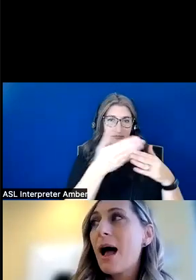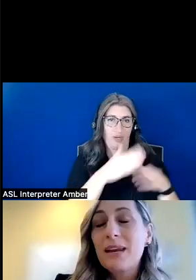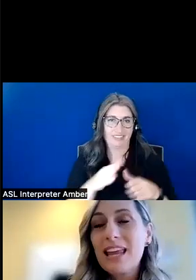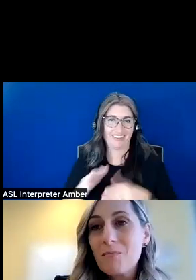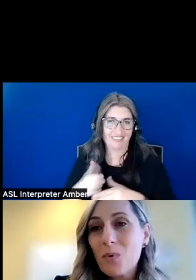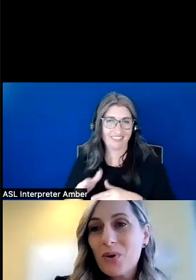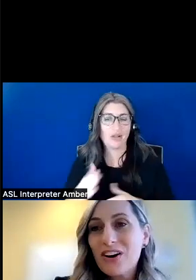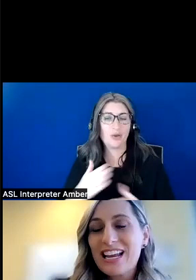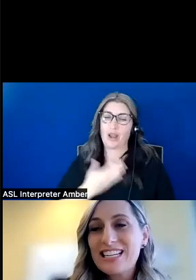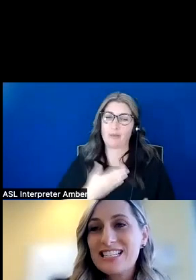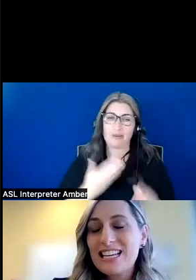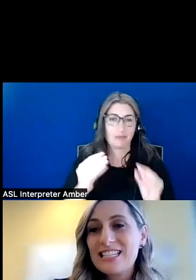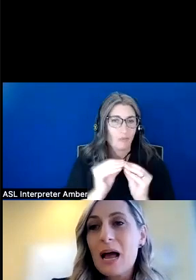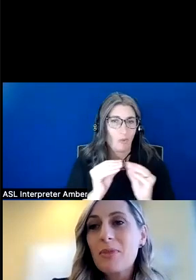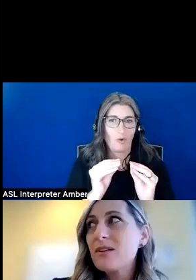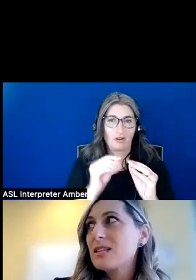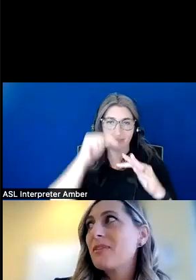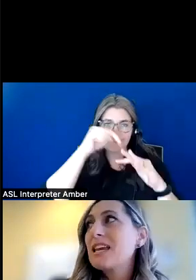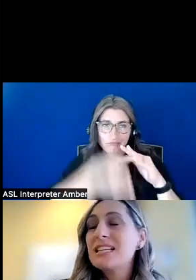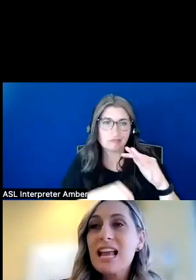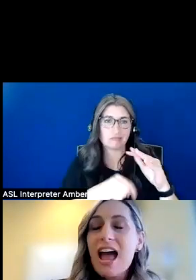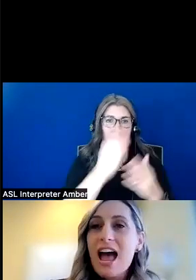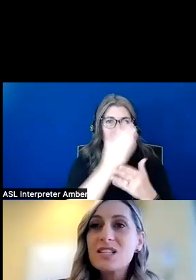We're happy to get more in-depth about some of these.